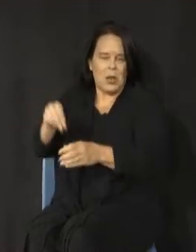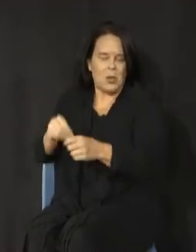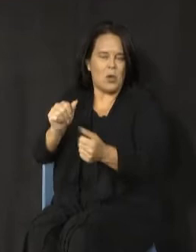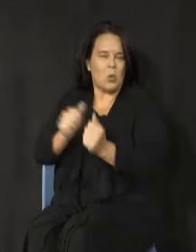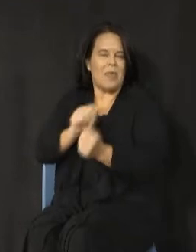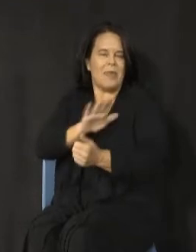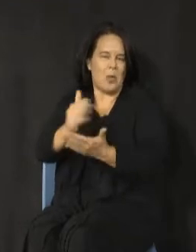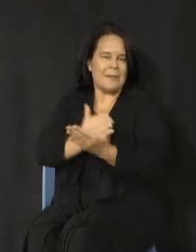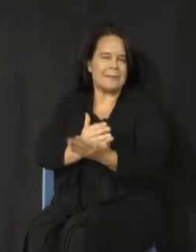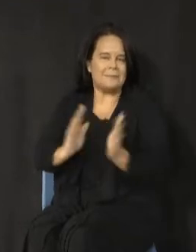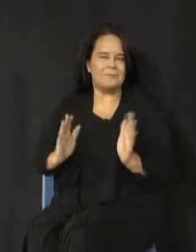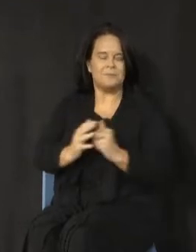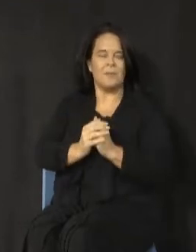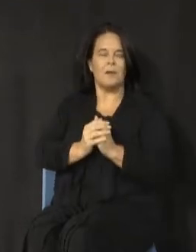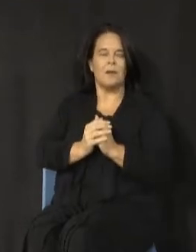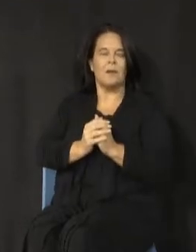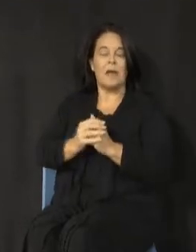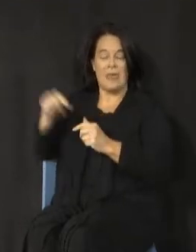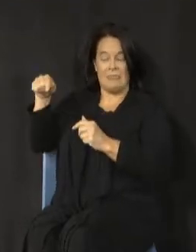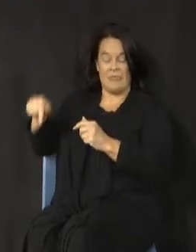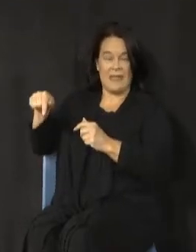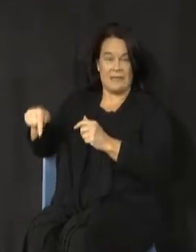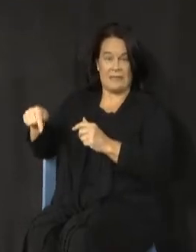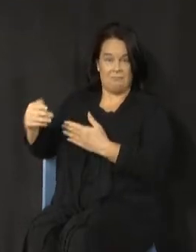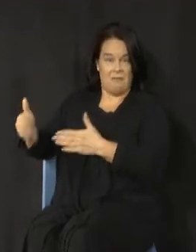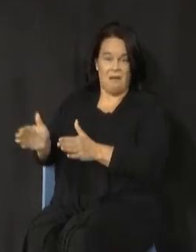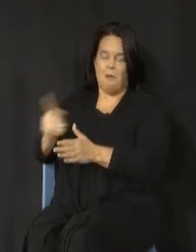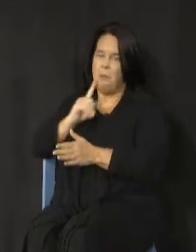This science ready pack is extremely important.